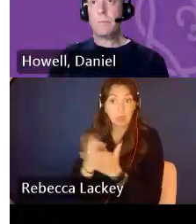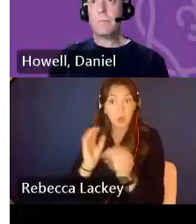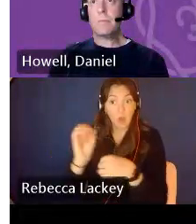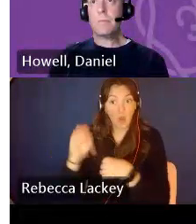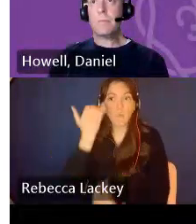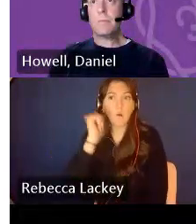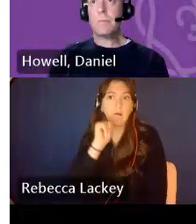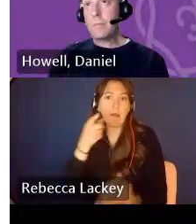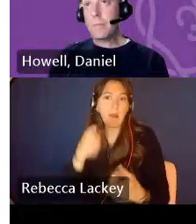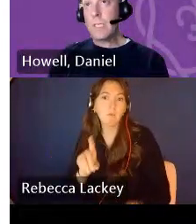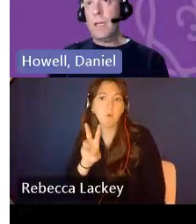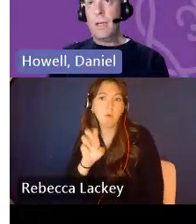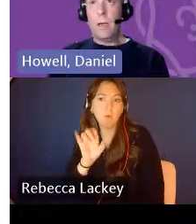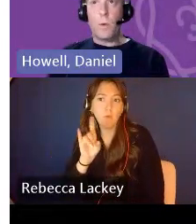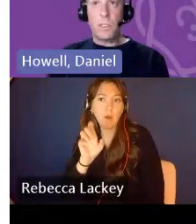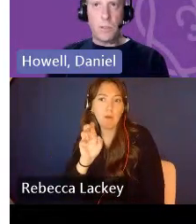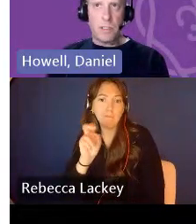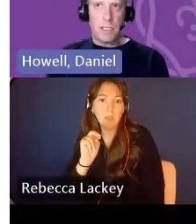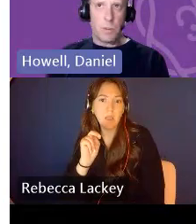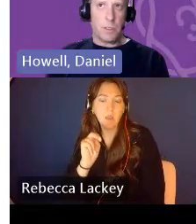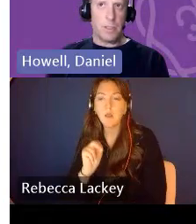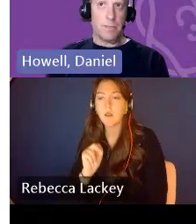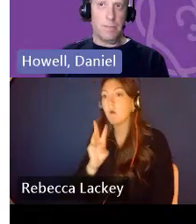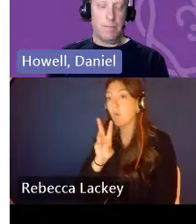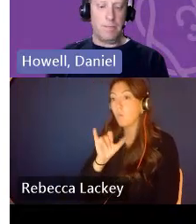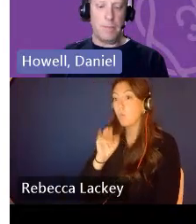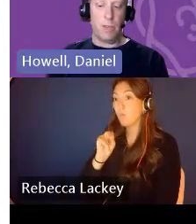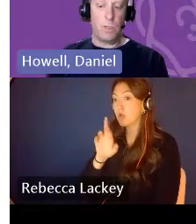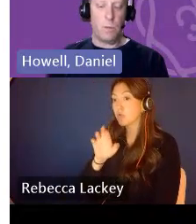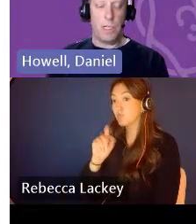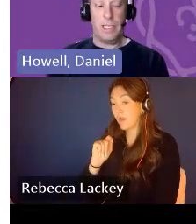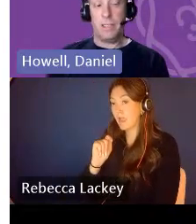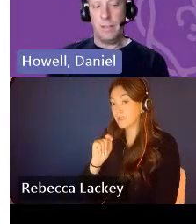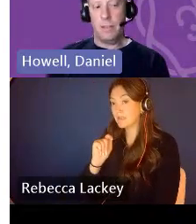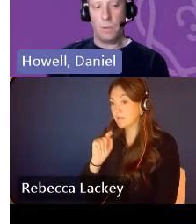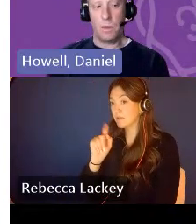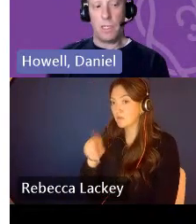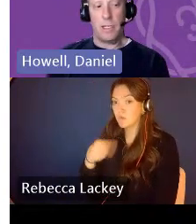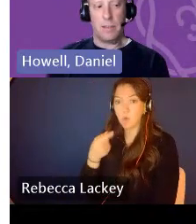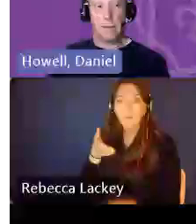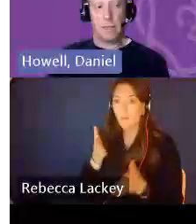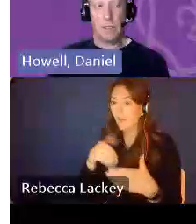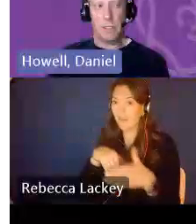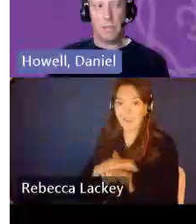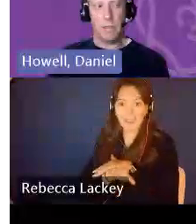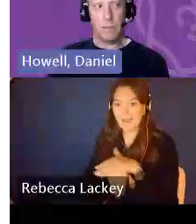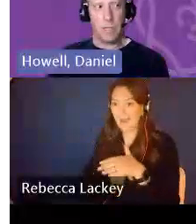done on Widman? Windrrest that was the the only way in only went out I believe or the